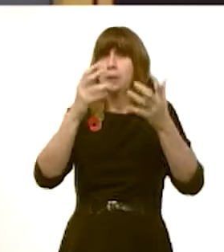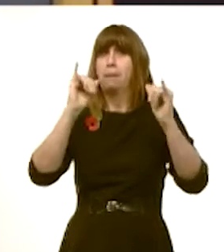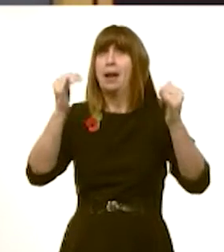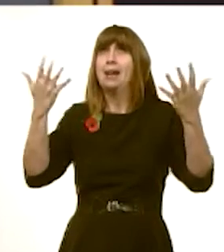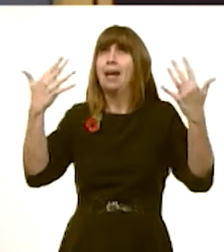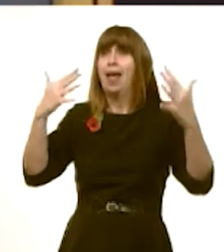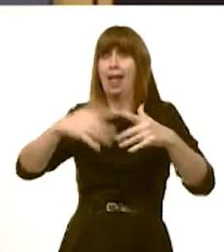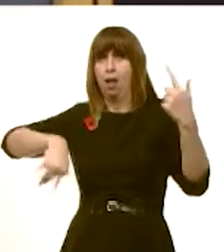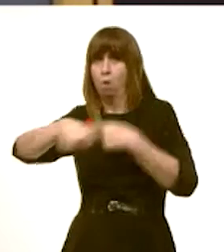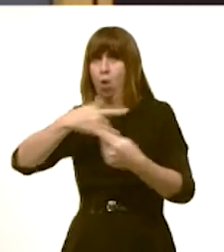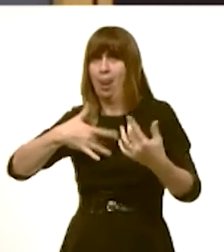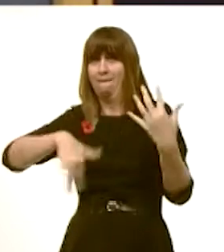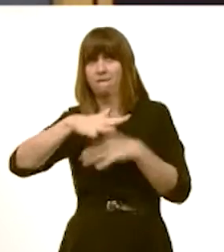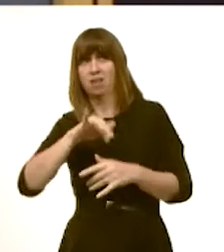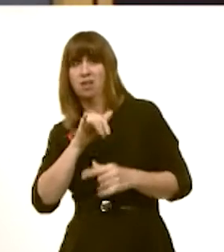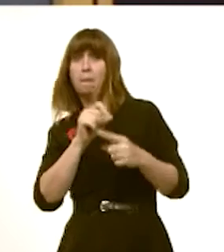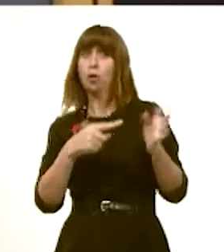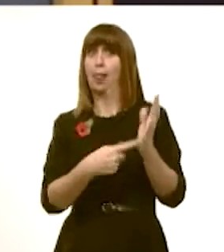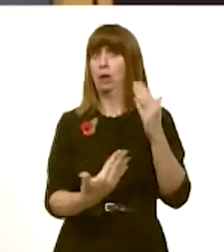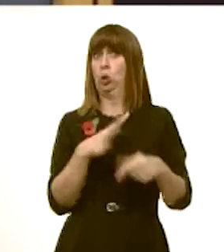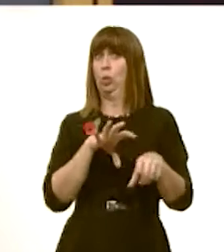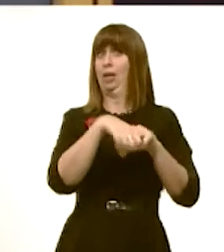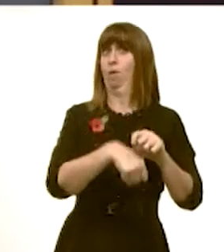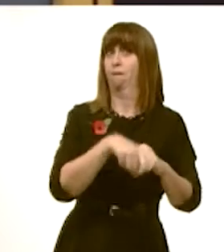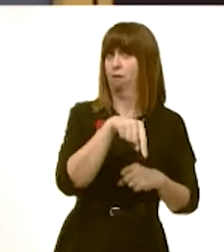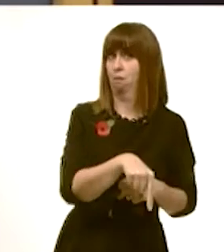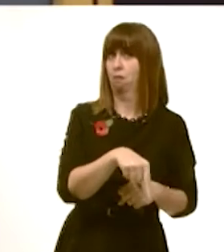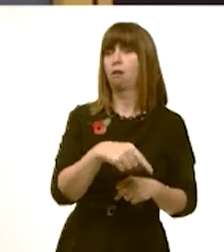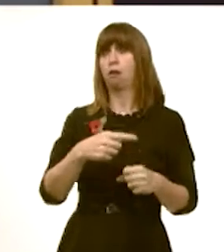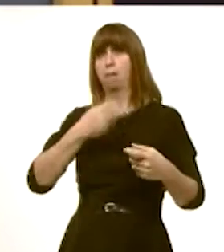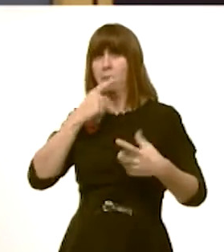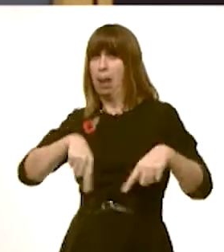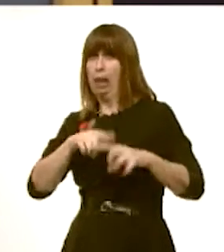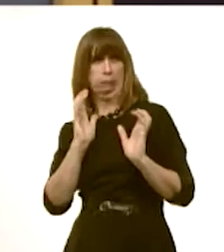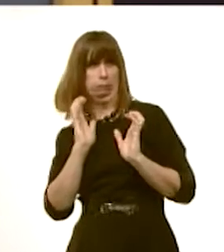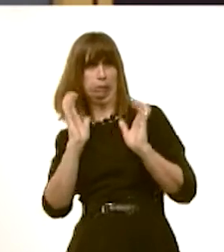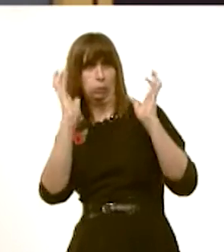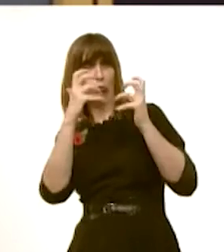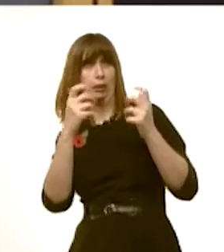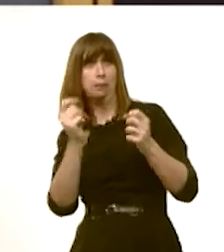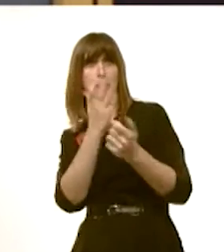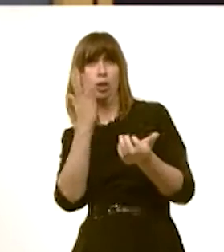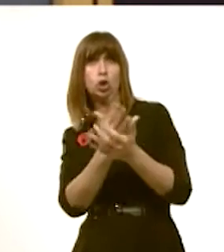power plant in Port Talbot in my constituency has raised concerns amongst my constituents again about the impact it will have on the air quality within the town, and we already